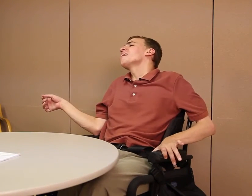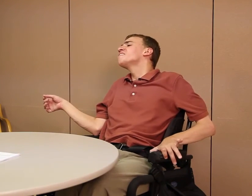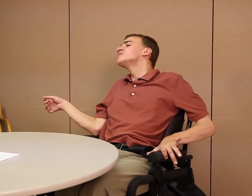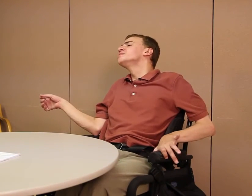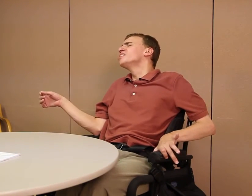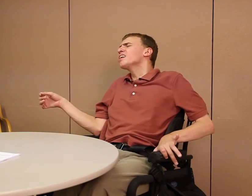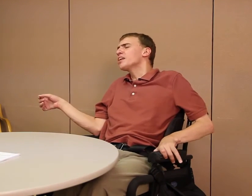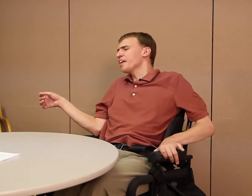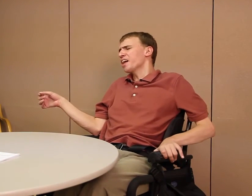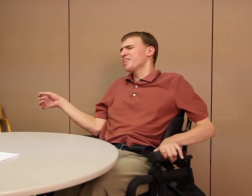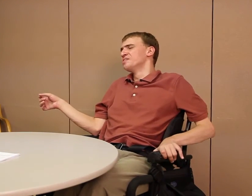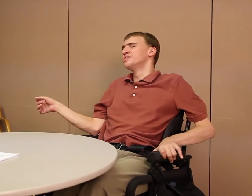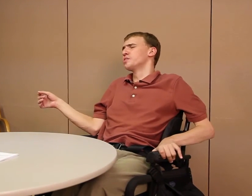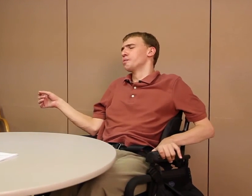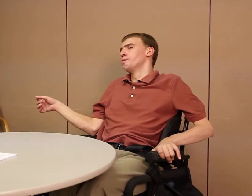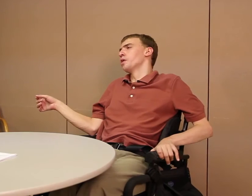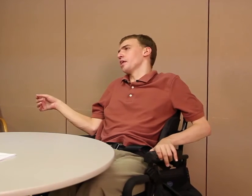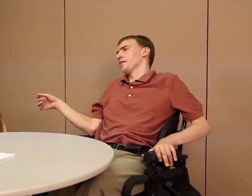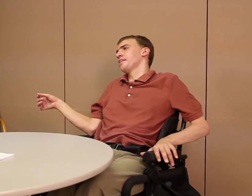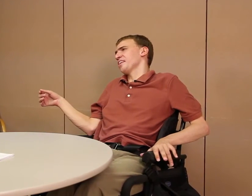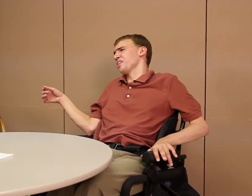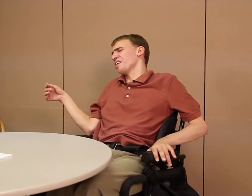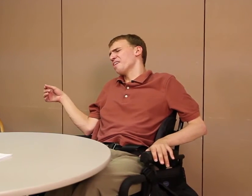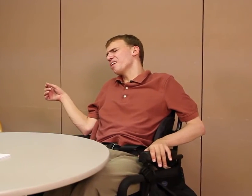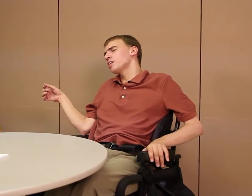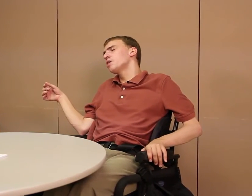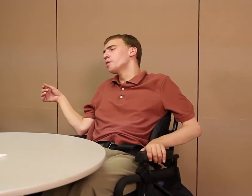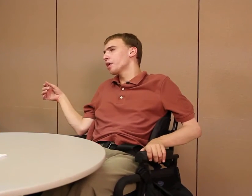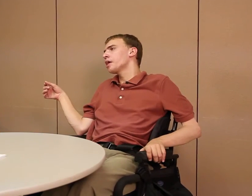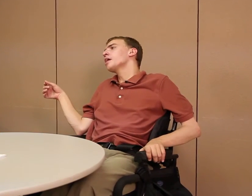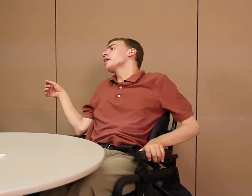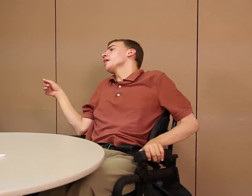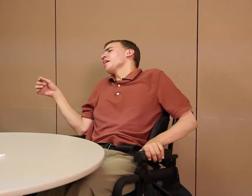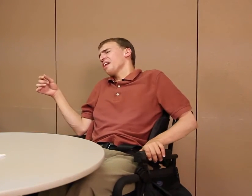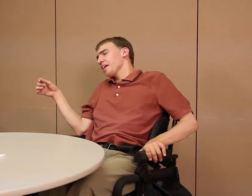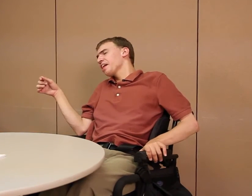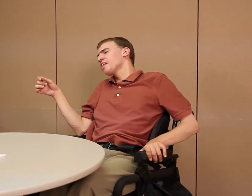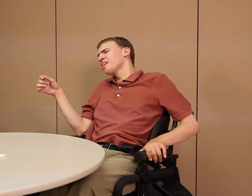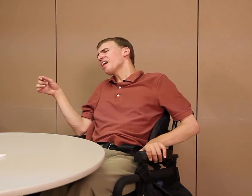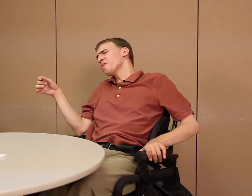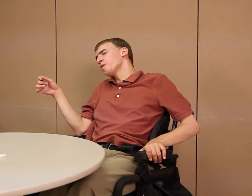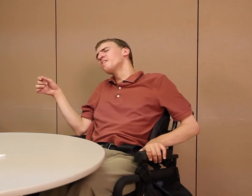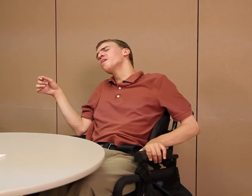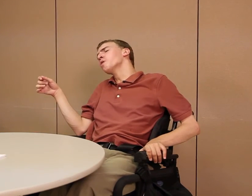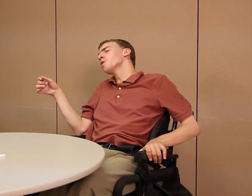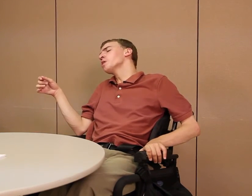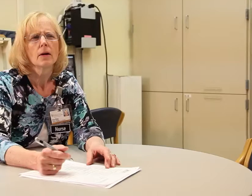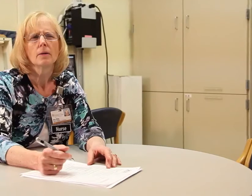I've been feeling kind of depressed and I wanted to know is that normal?